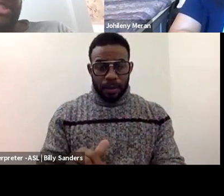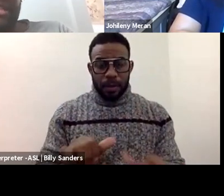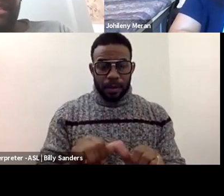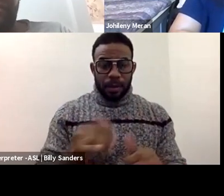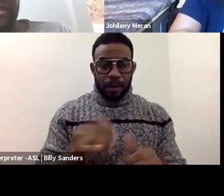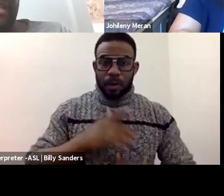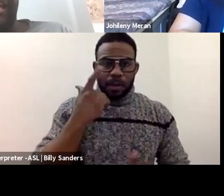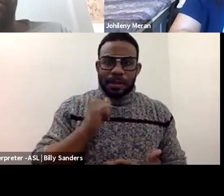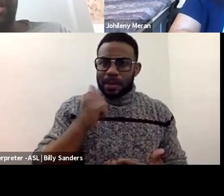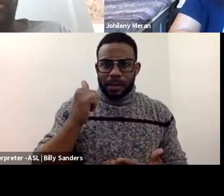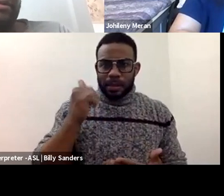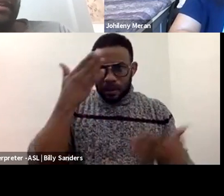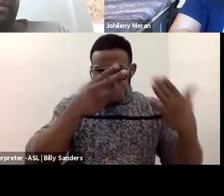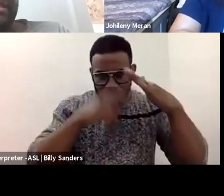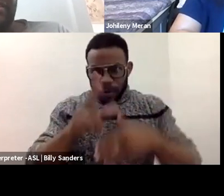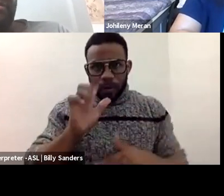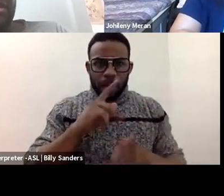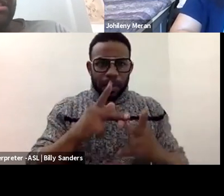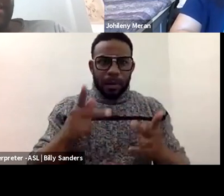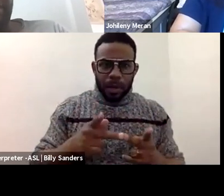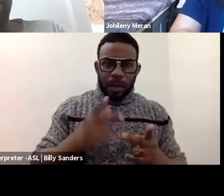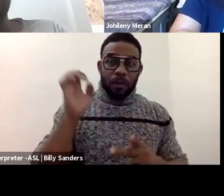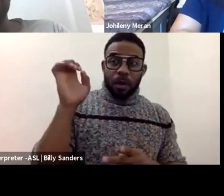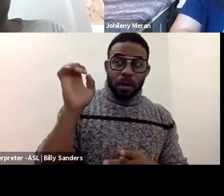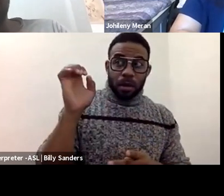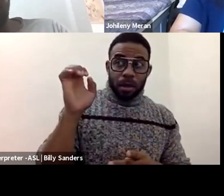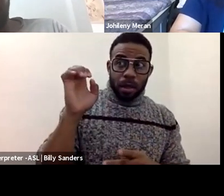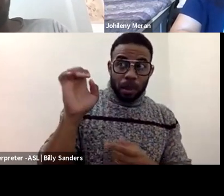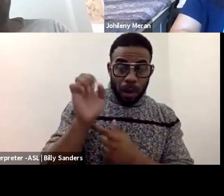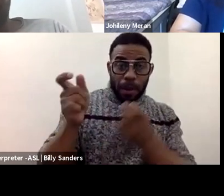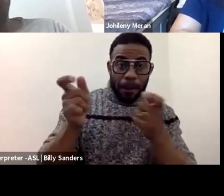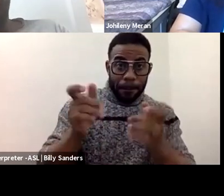you just did not foresee and you don't want to be a place of emergency management because